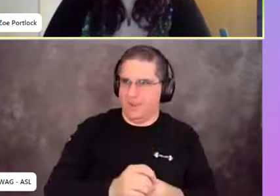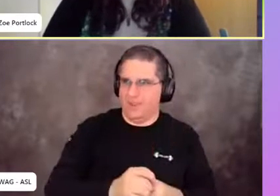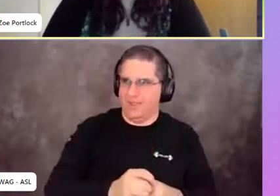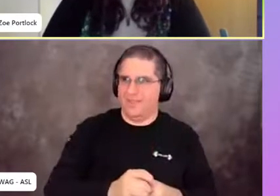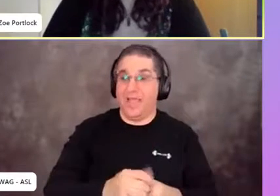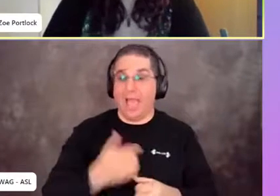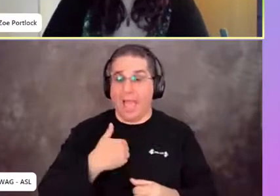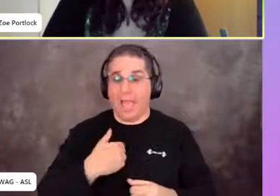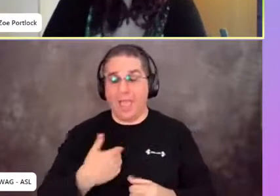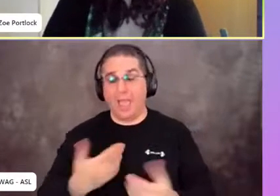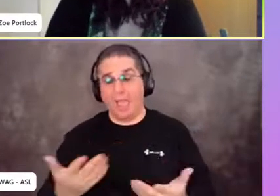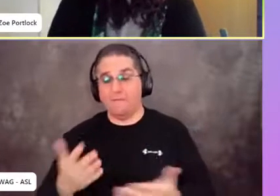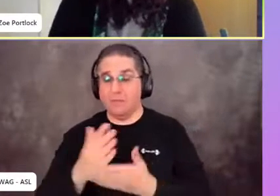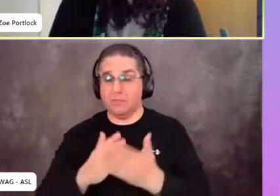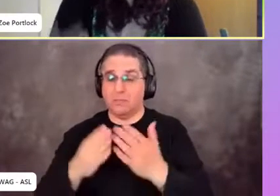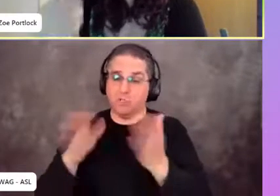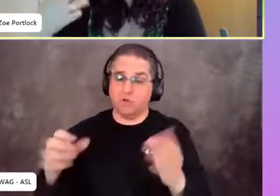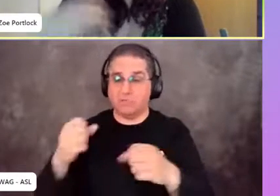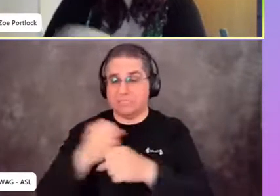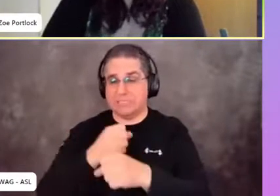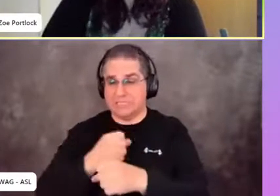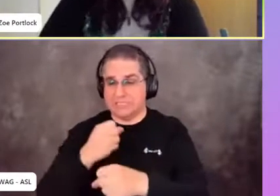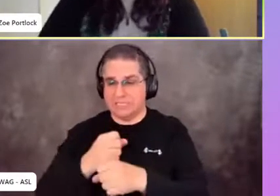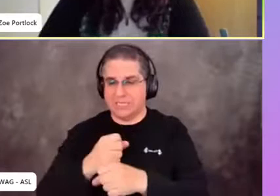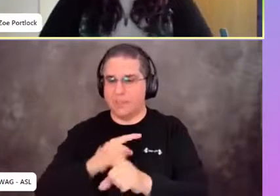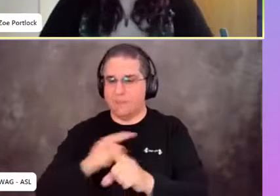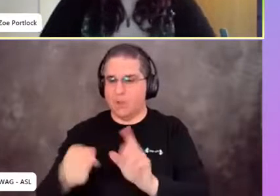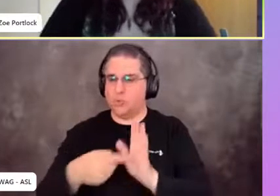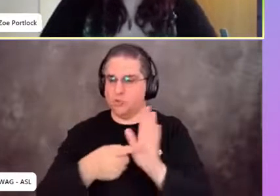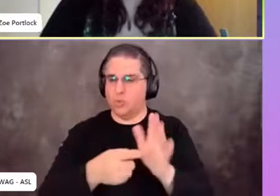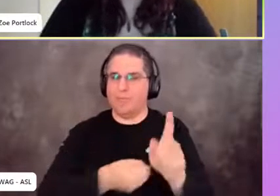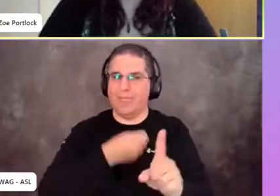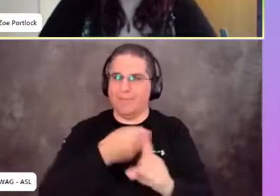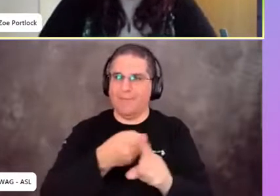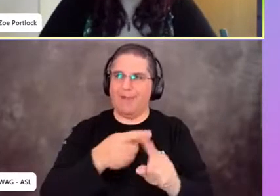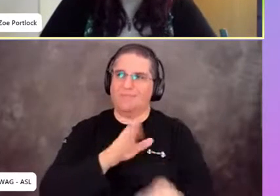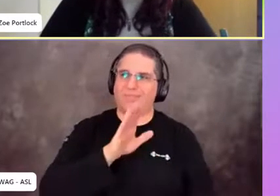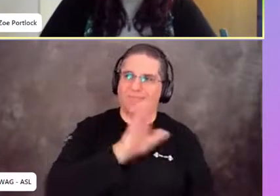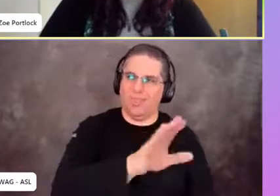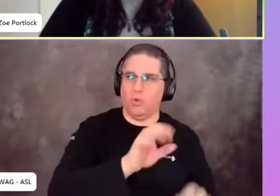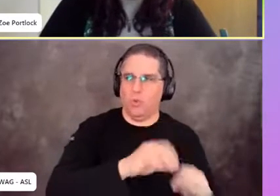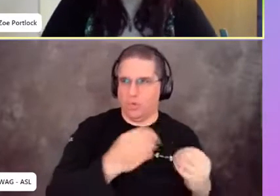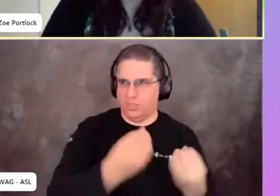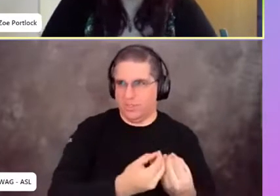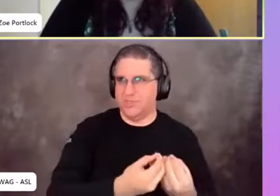data in the context of the company. Using using general statistics,